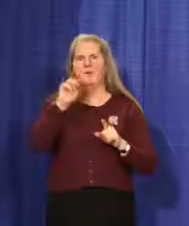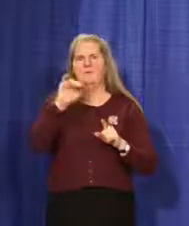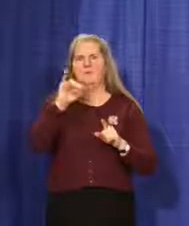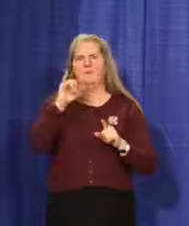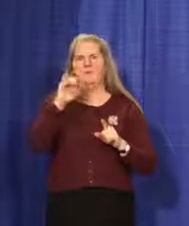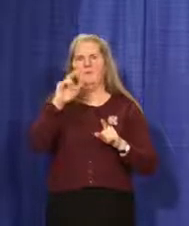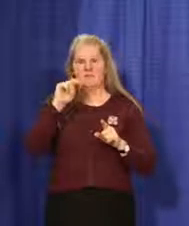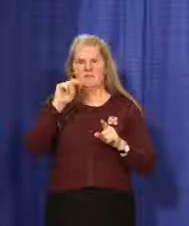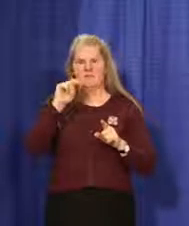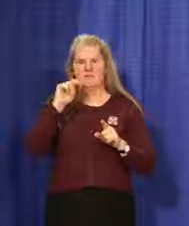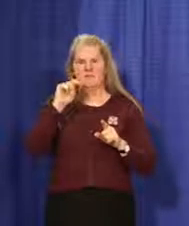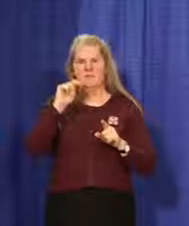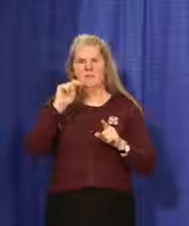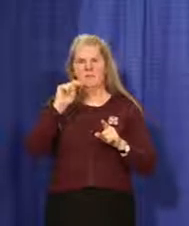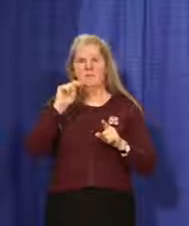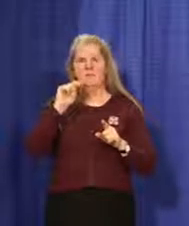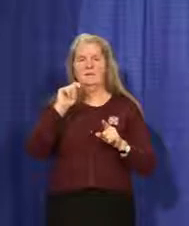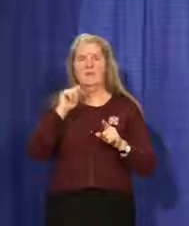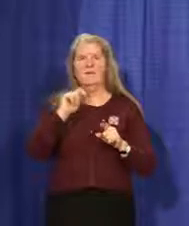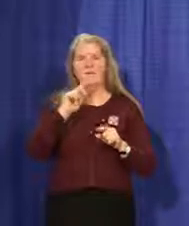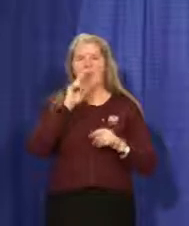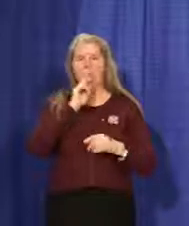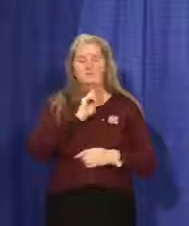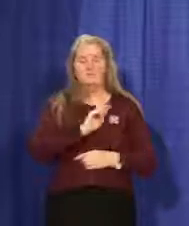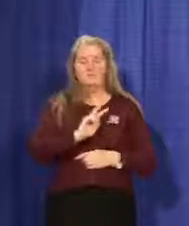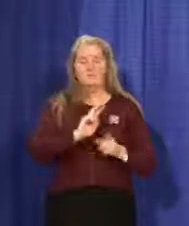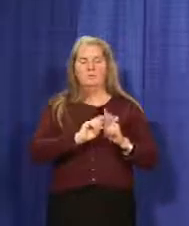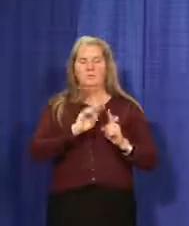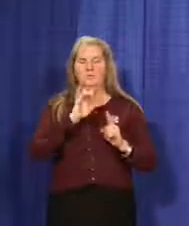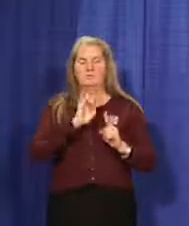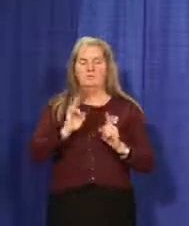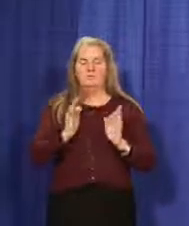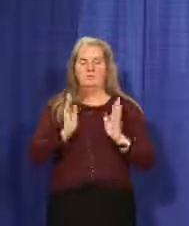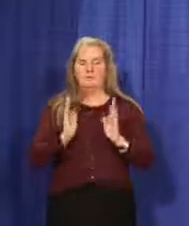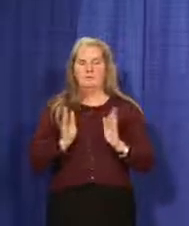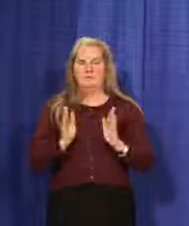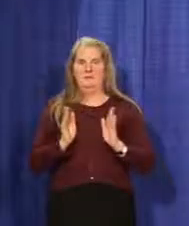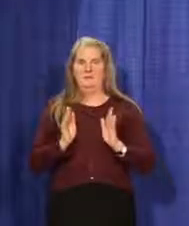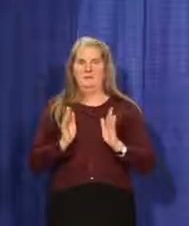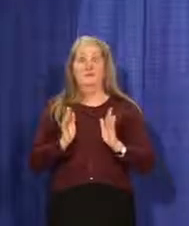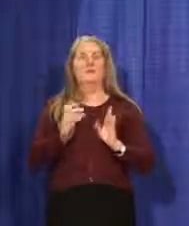category, two years old to 17 years old without immuno